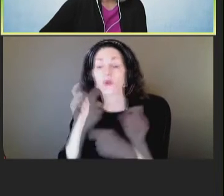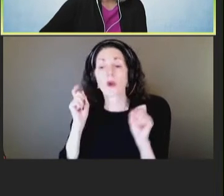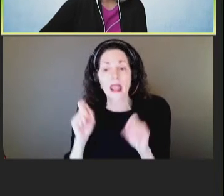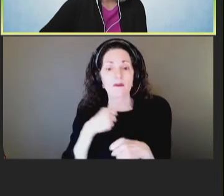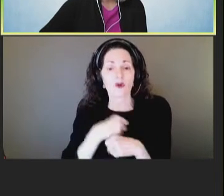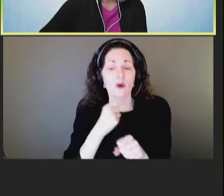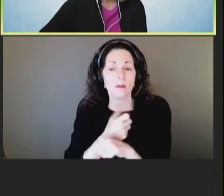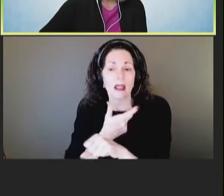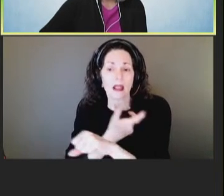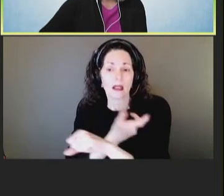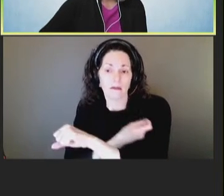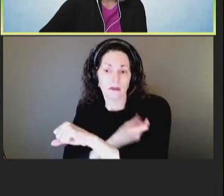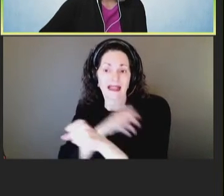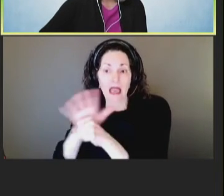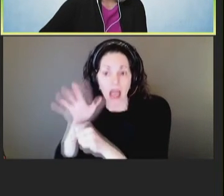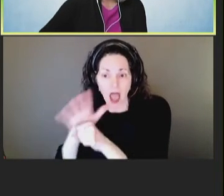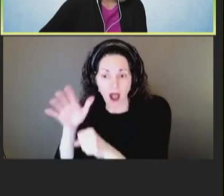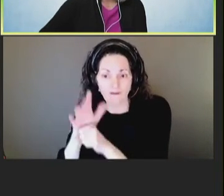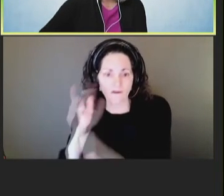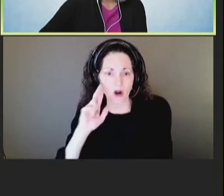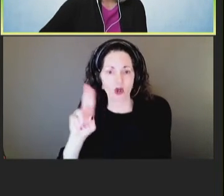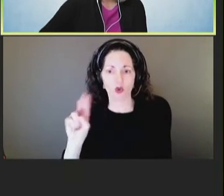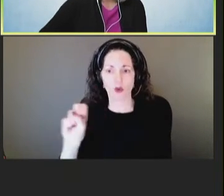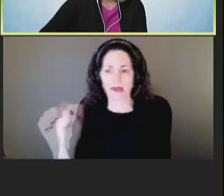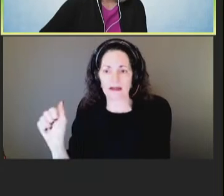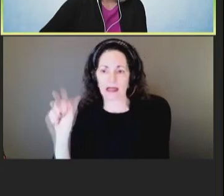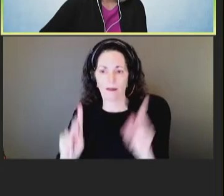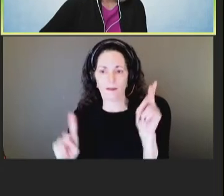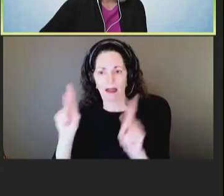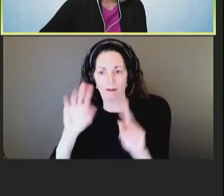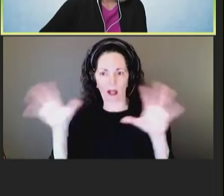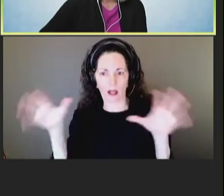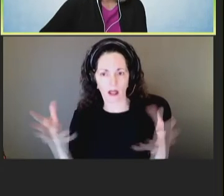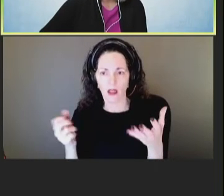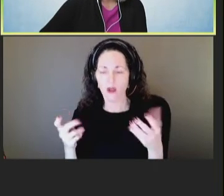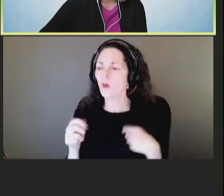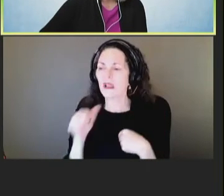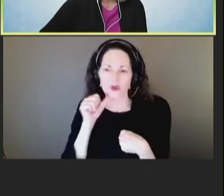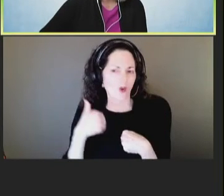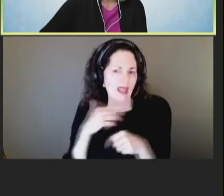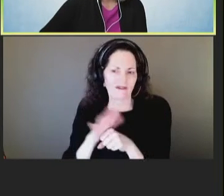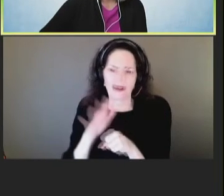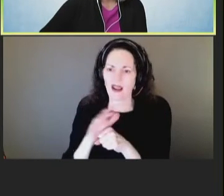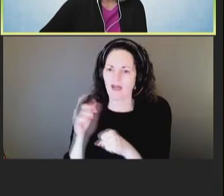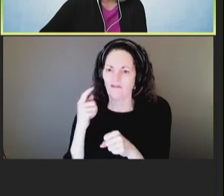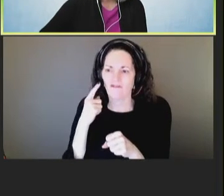States population. And so, we don't have the manufacturing capacity for these products,